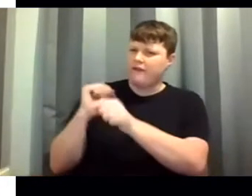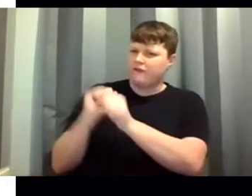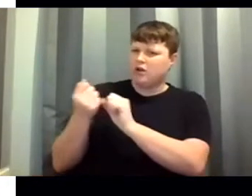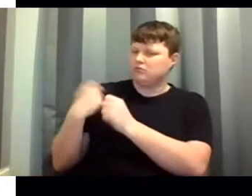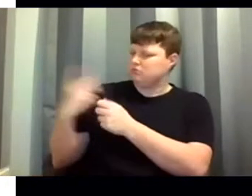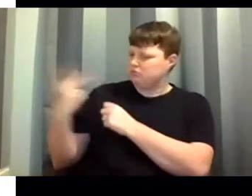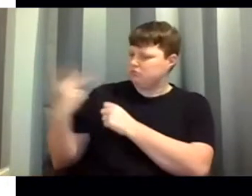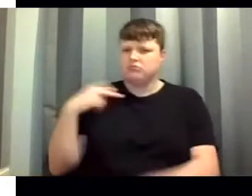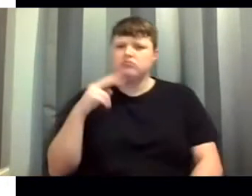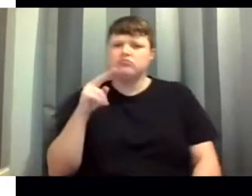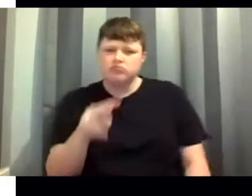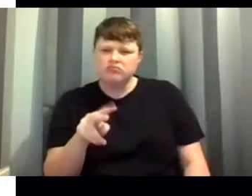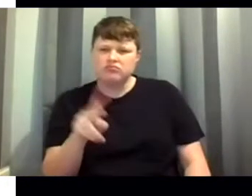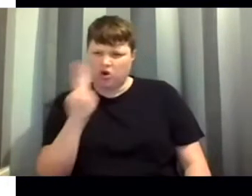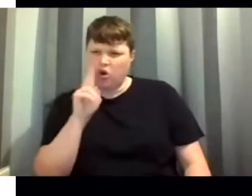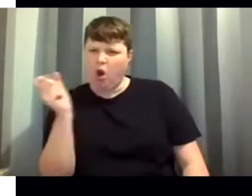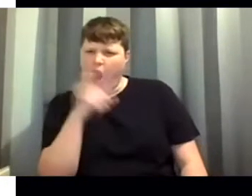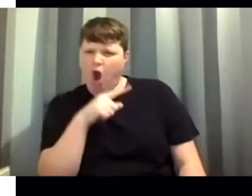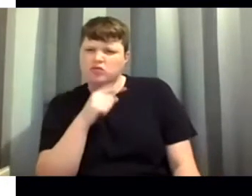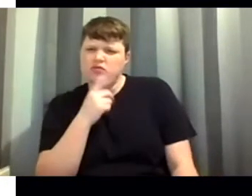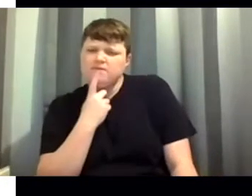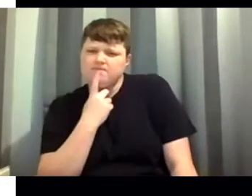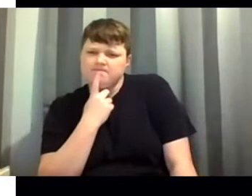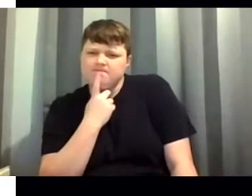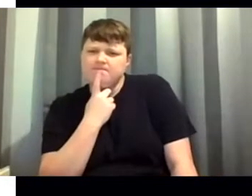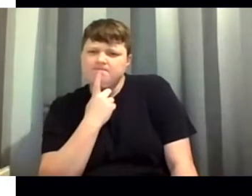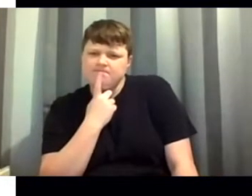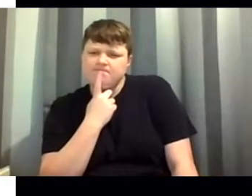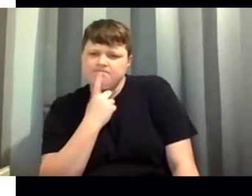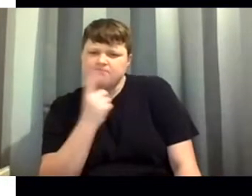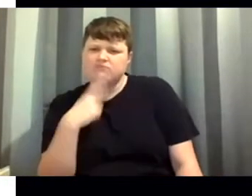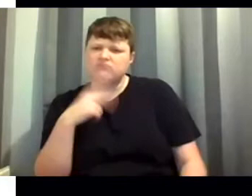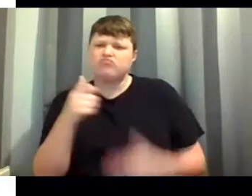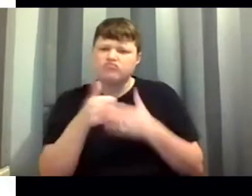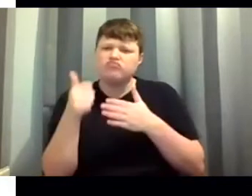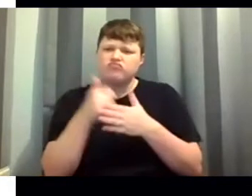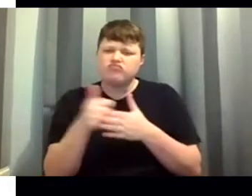That looks odd. ...and we started noticing them quite regularly in equatorial Africa and the tropical